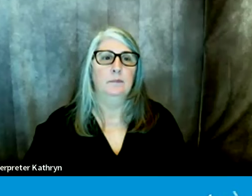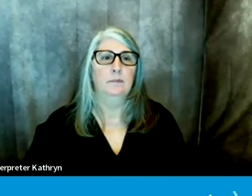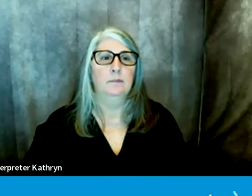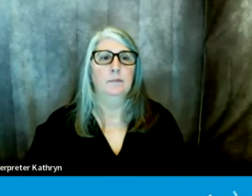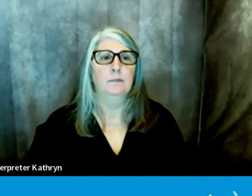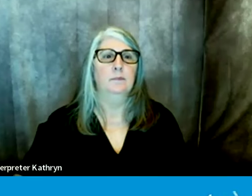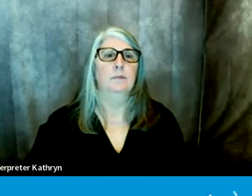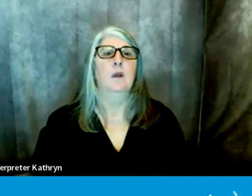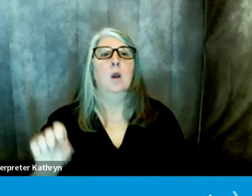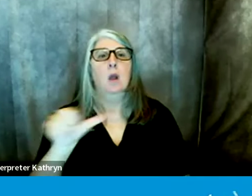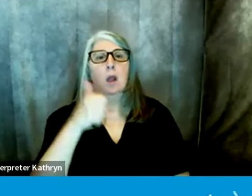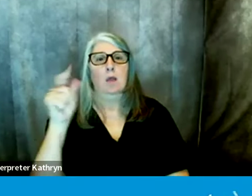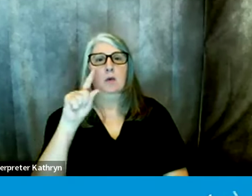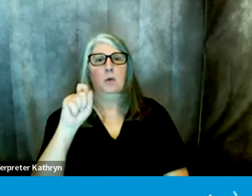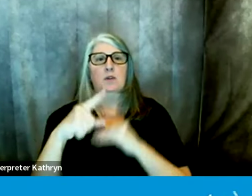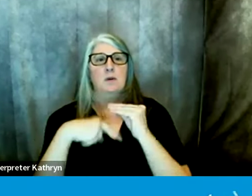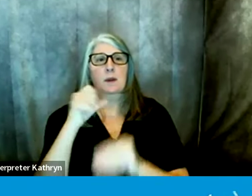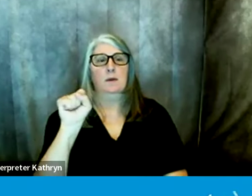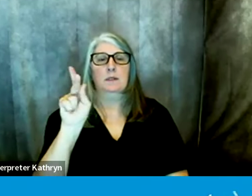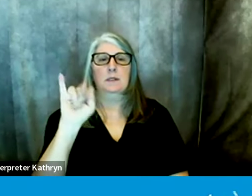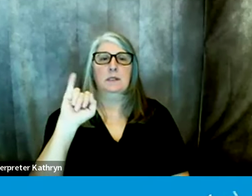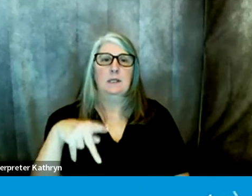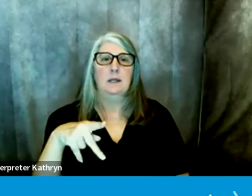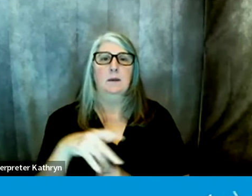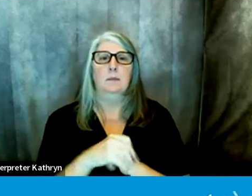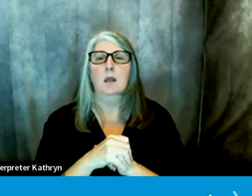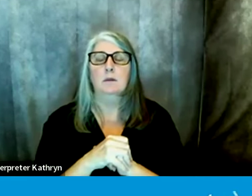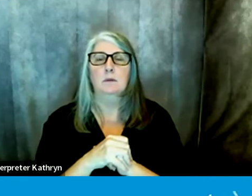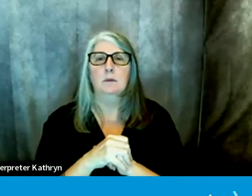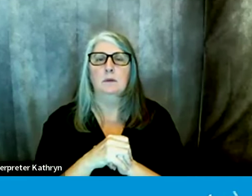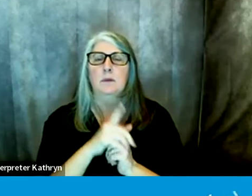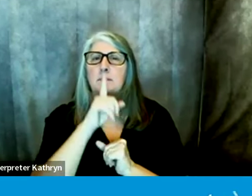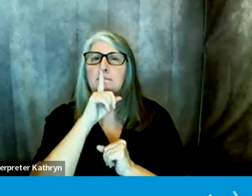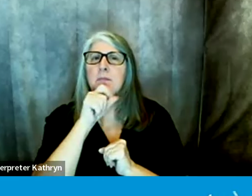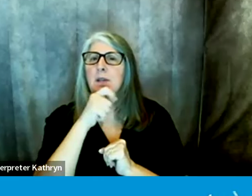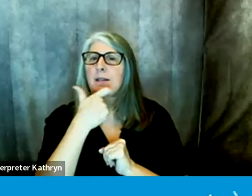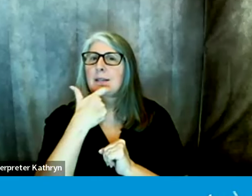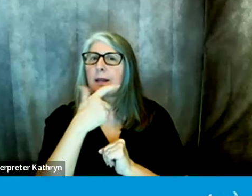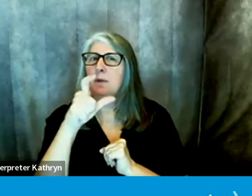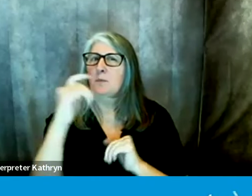There's a question about SCiP, but it doesn't say, this must be an adult person, I'm thinking.